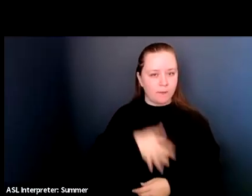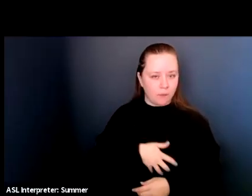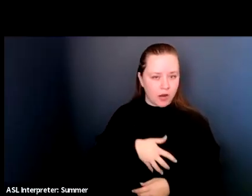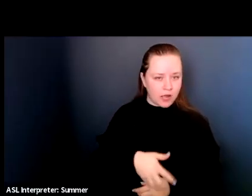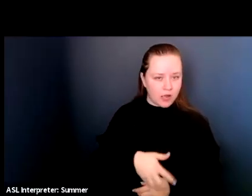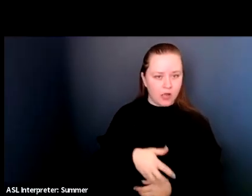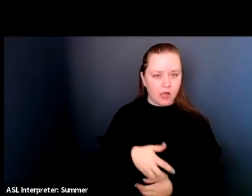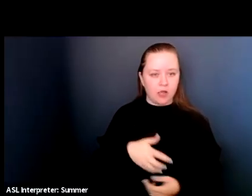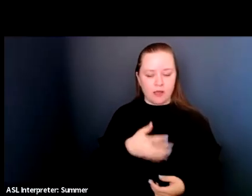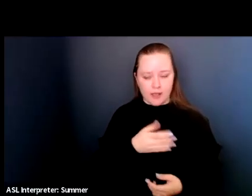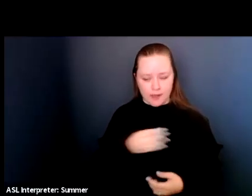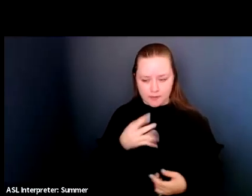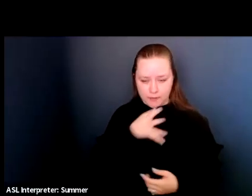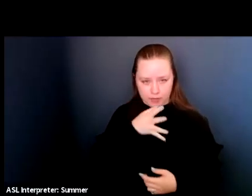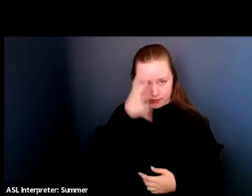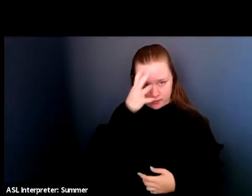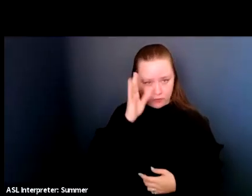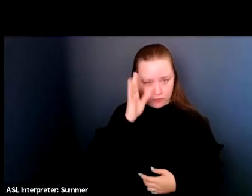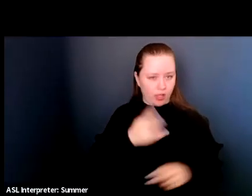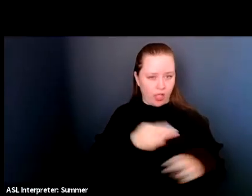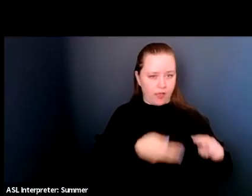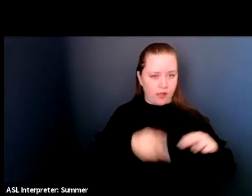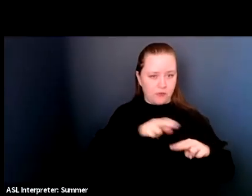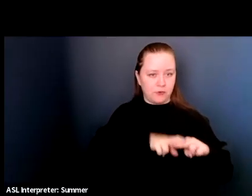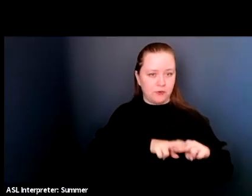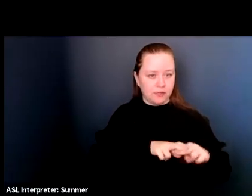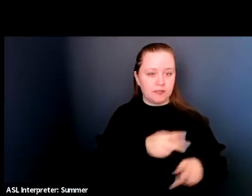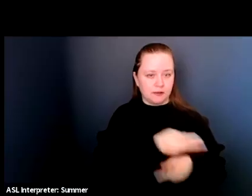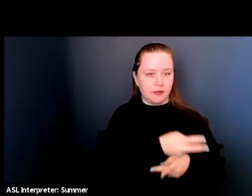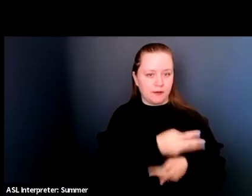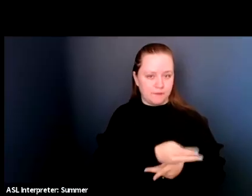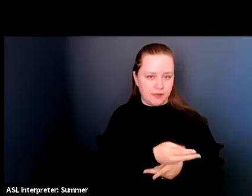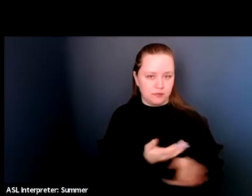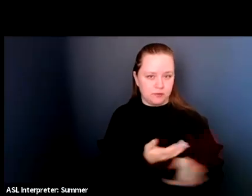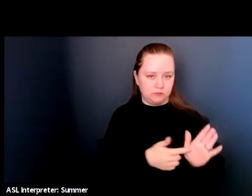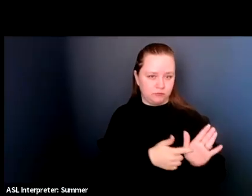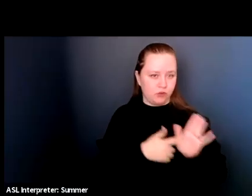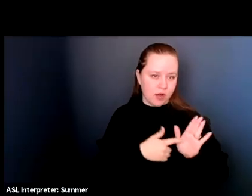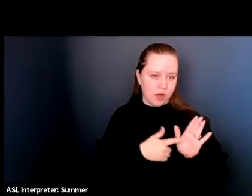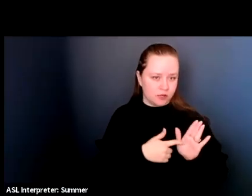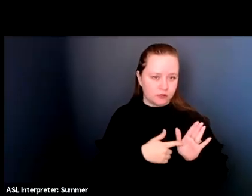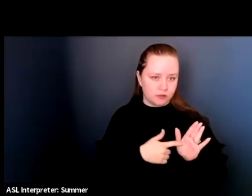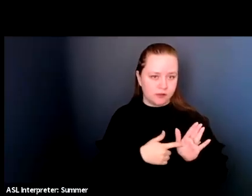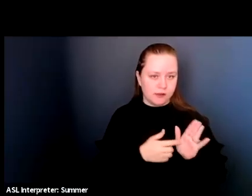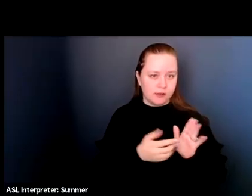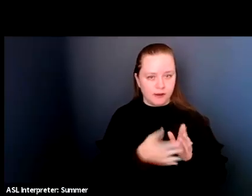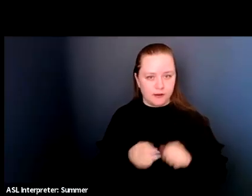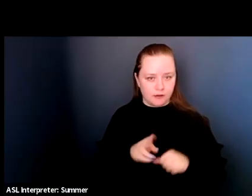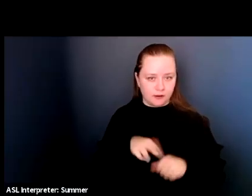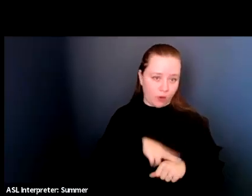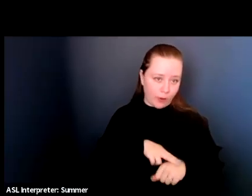caregiving that they feel like that's necessary for them. Of course, by saying that you're reducing,